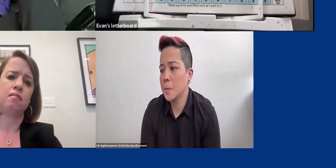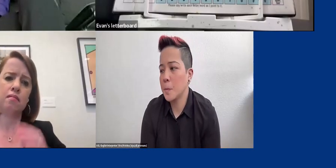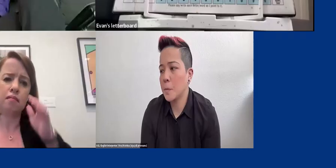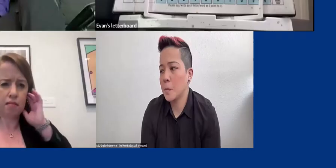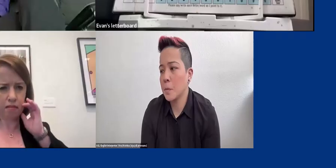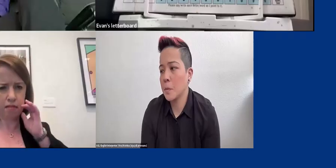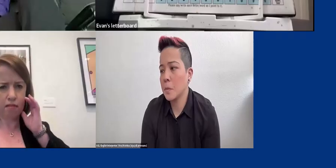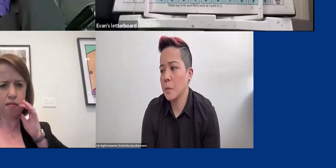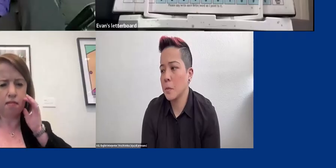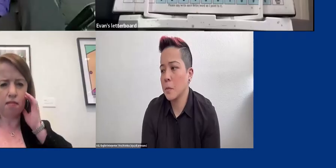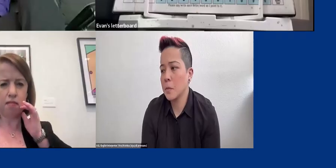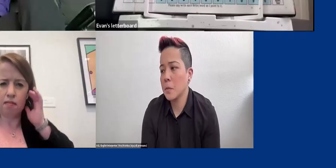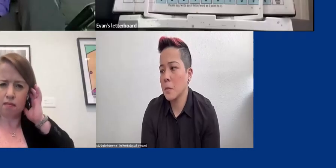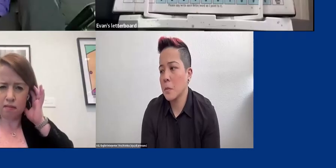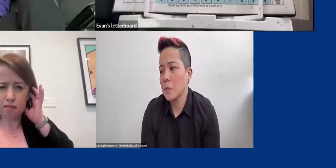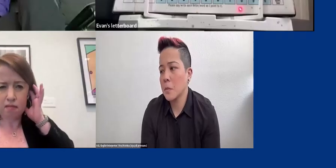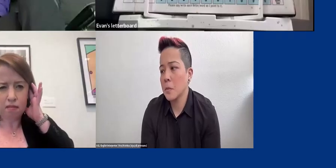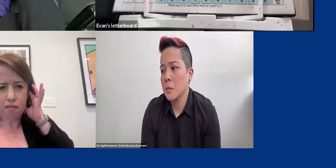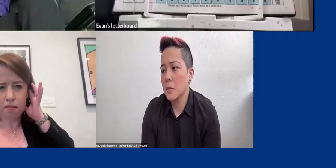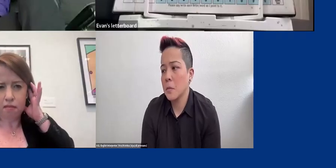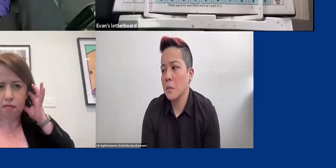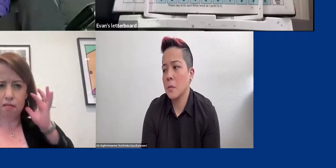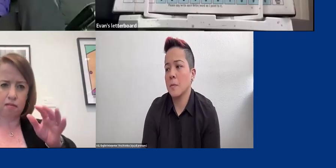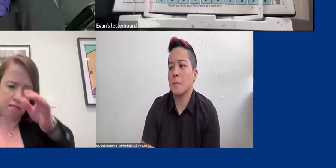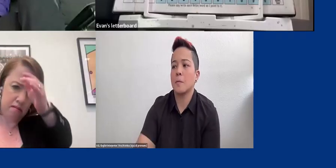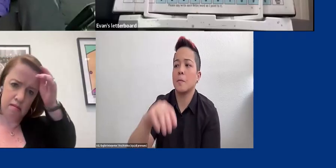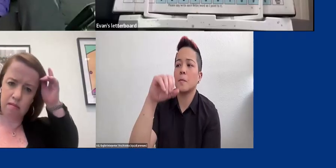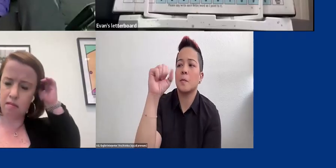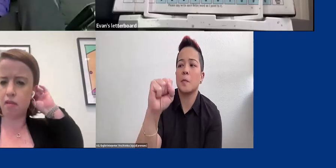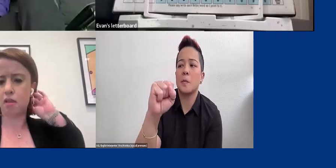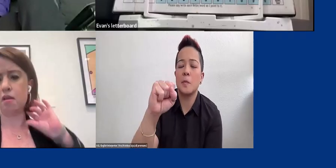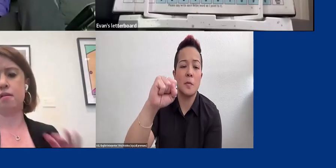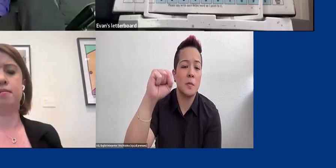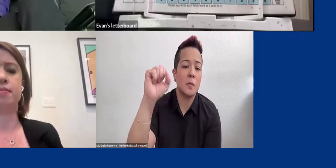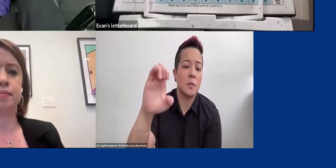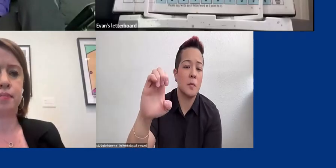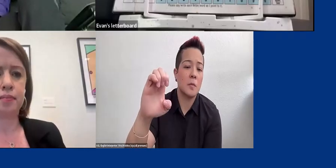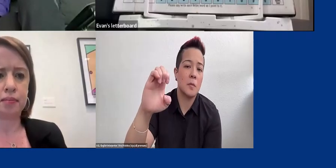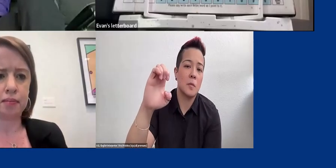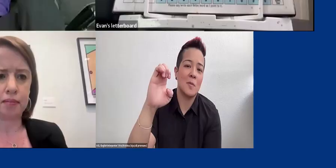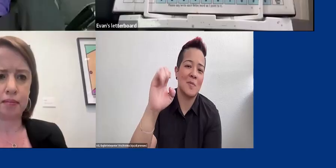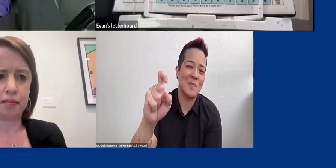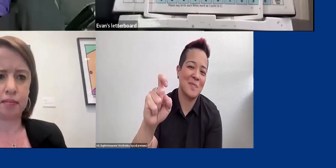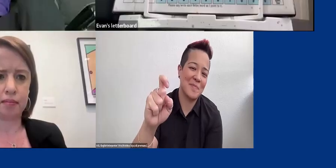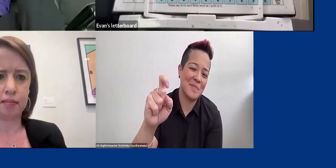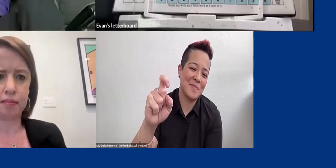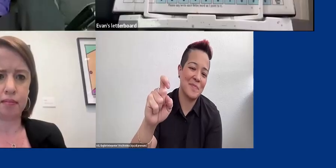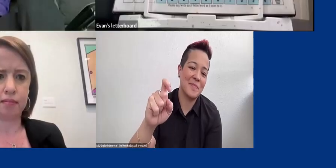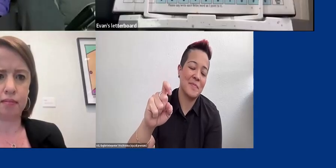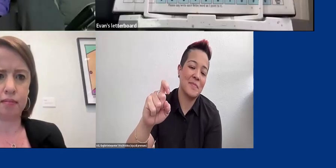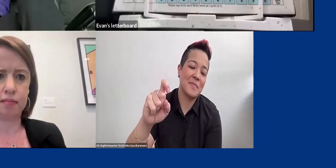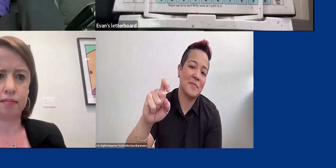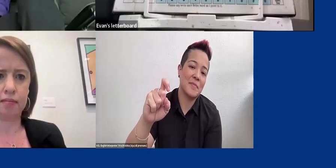S-E-S-E-D,